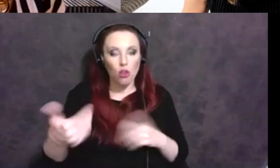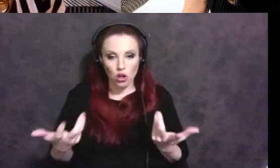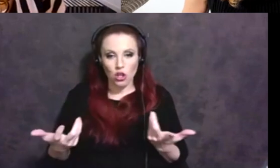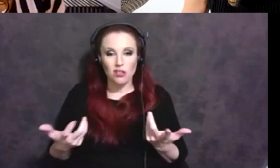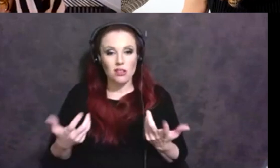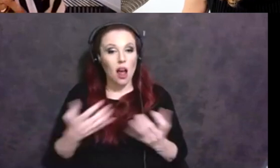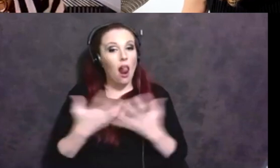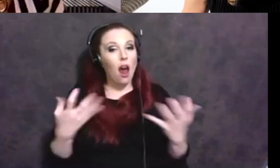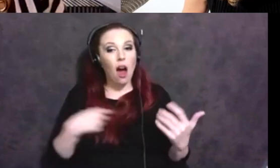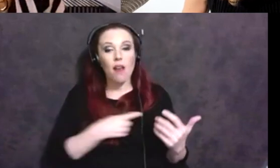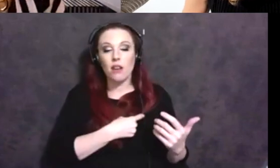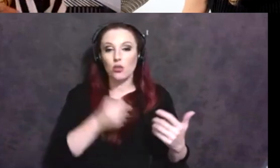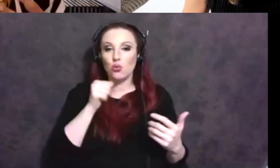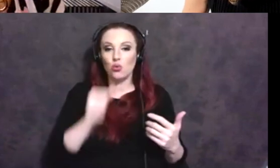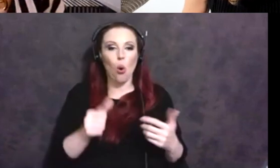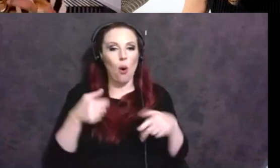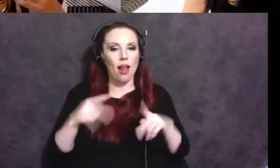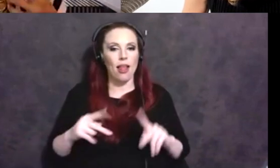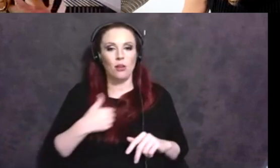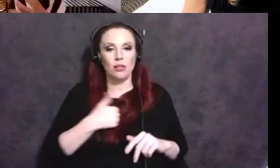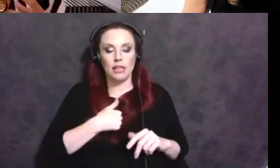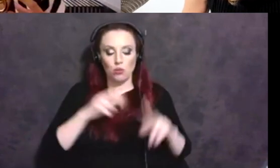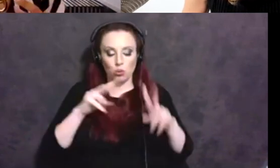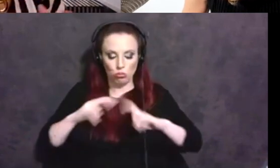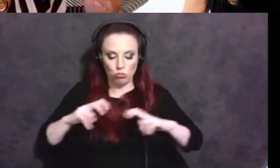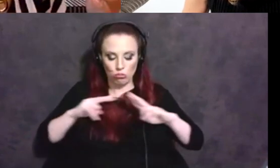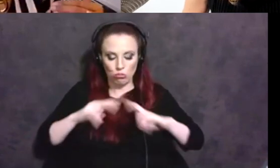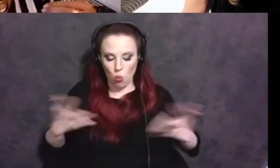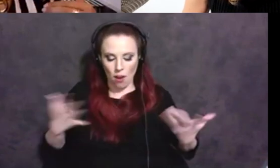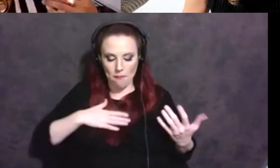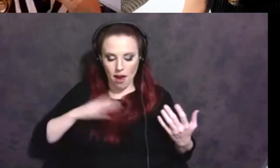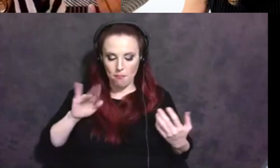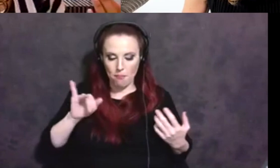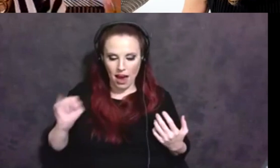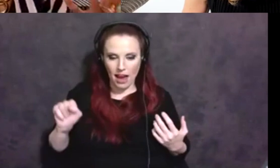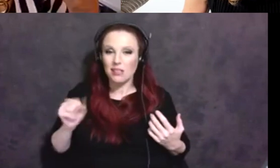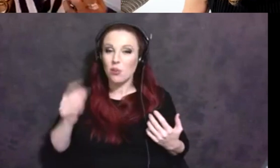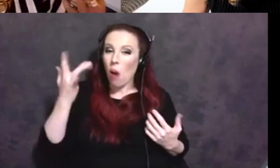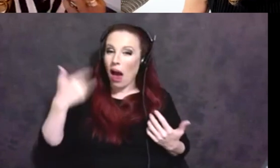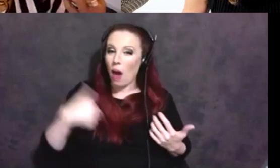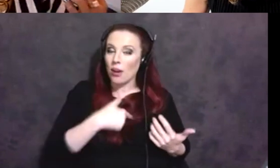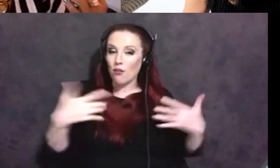self is how we will treat others. I think for a lot of us we don't give ourselves permission